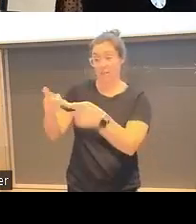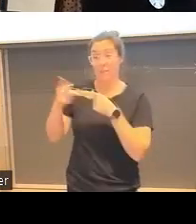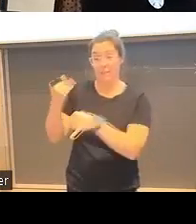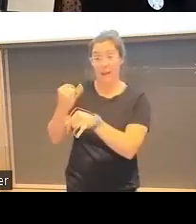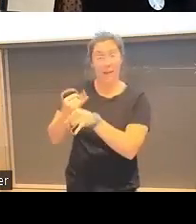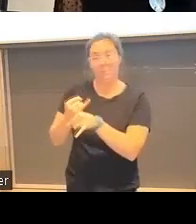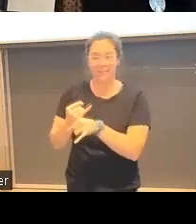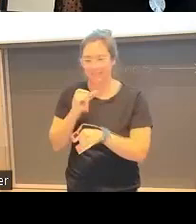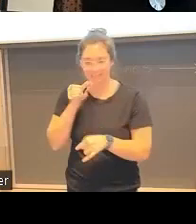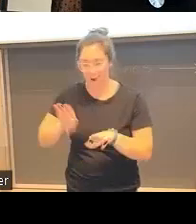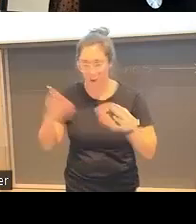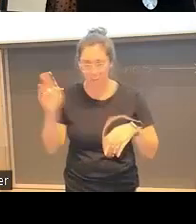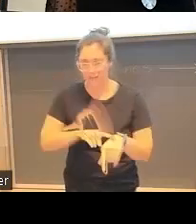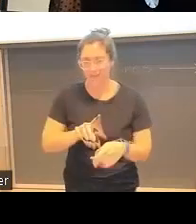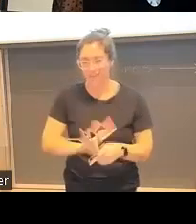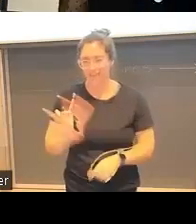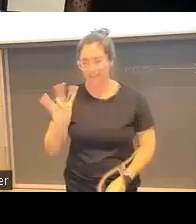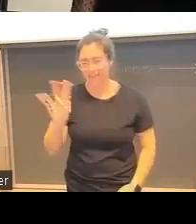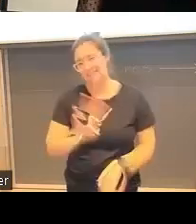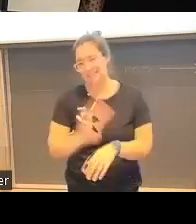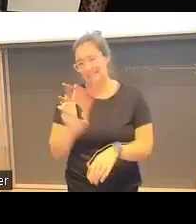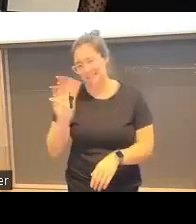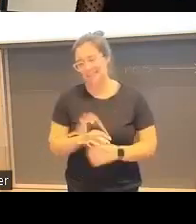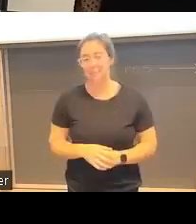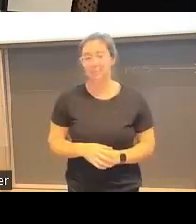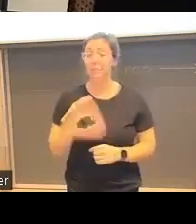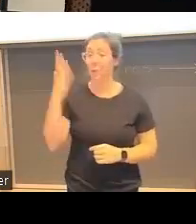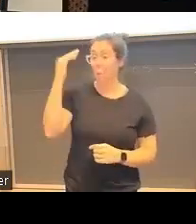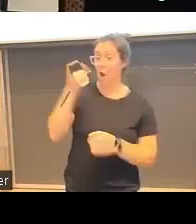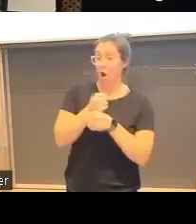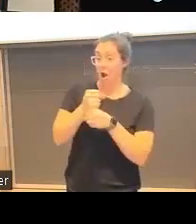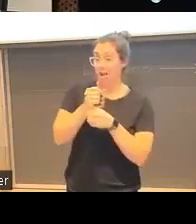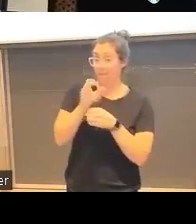6:00 a.m. now you might be wondering why coffee is important to the context of the presentation but